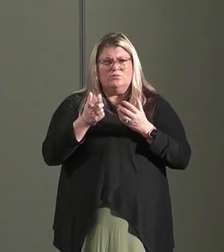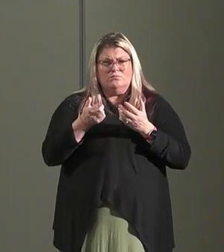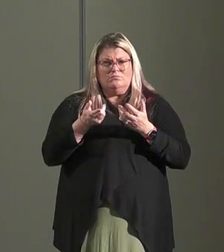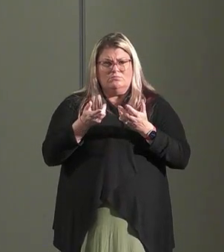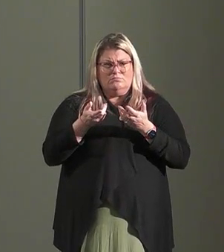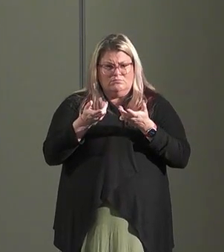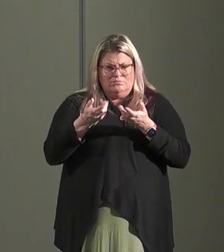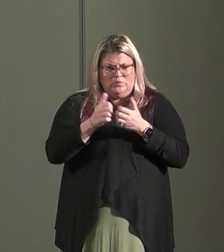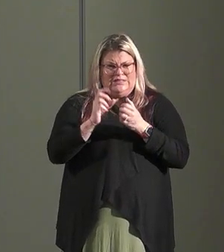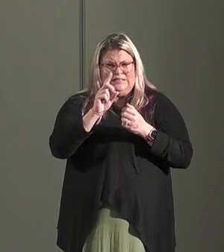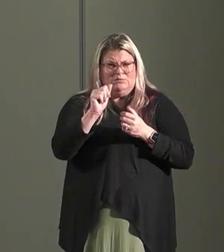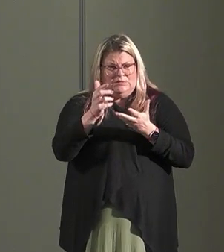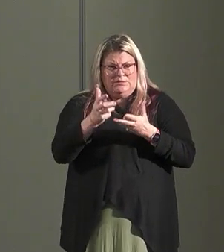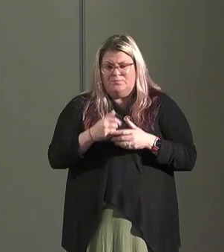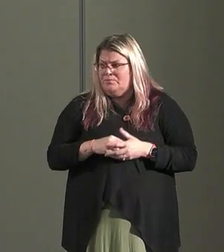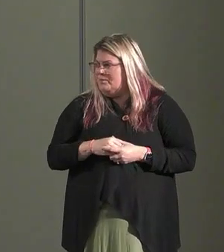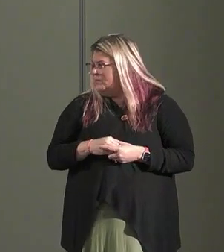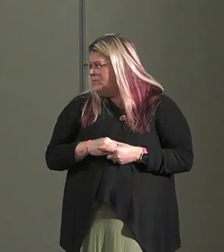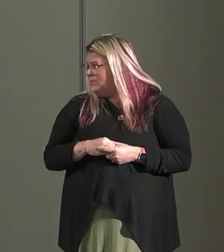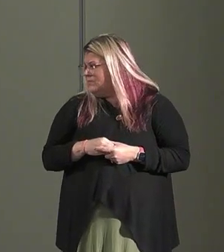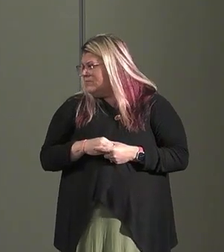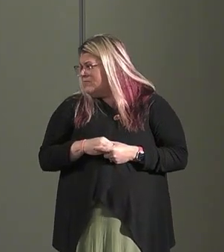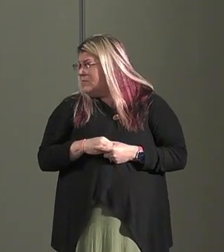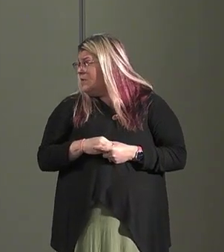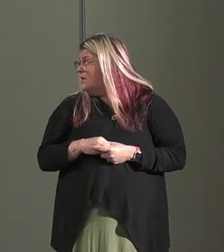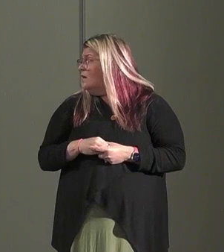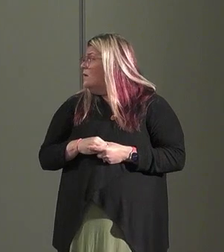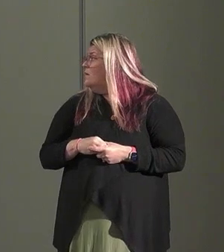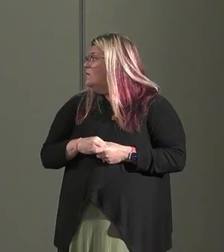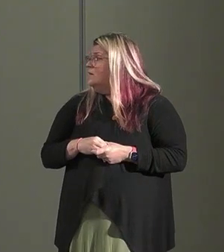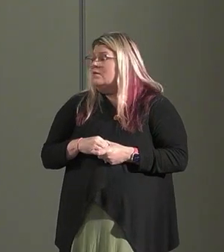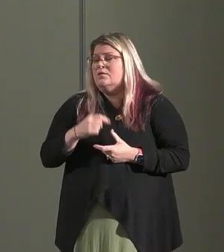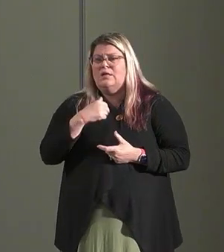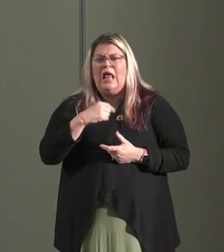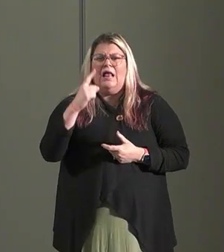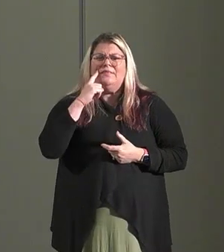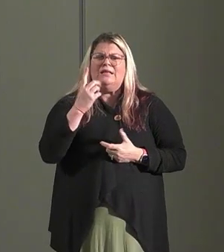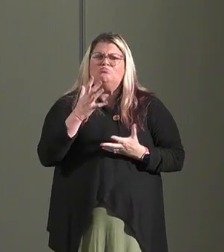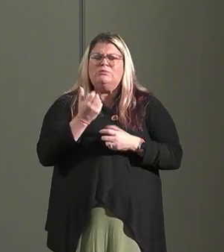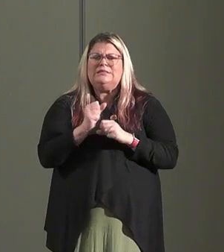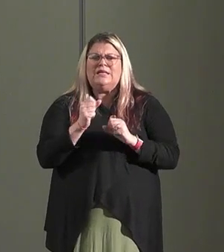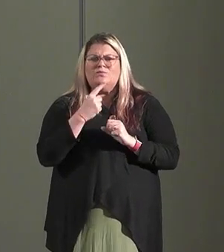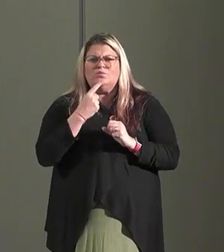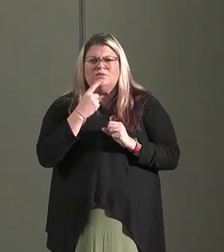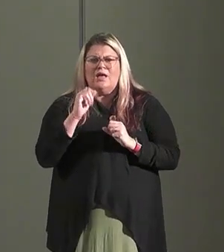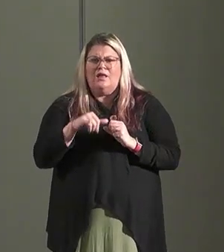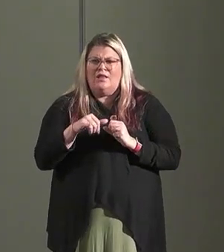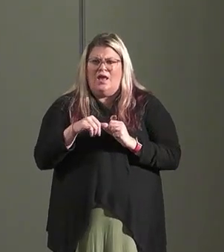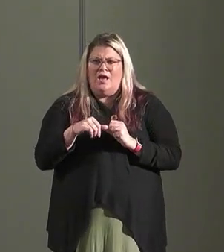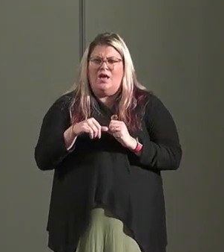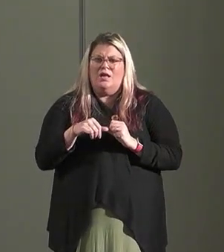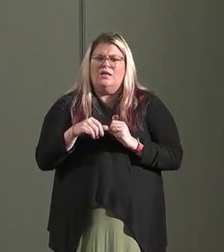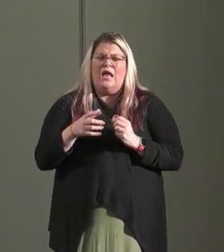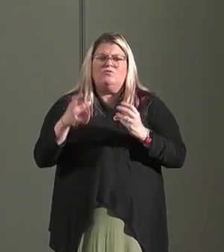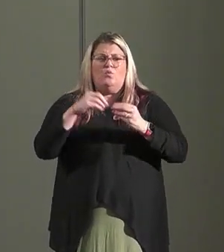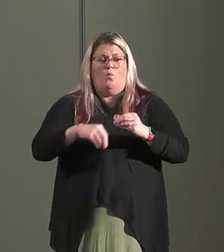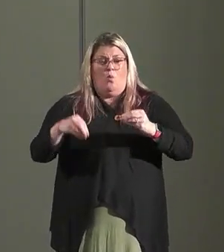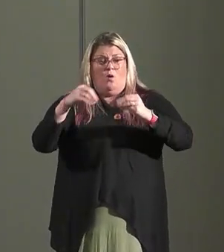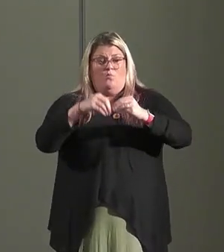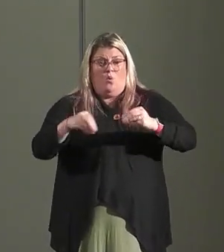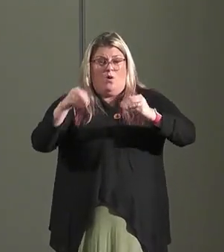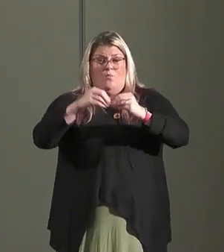It is safe to say it is a page more and more elements the cognitive load